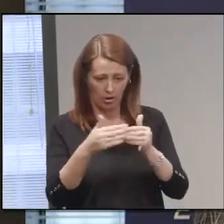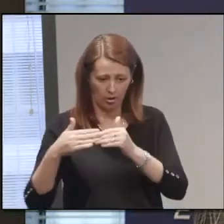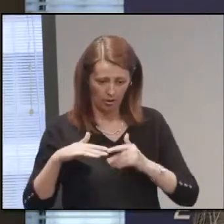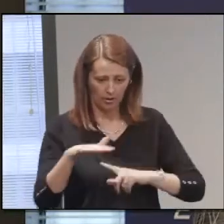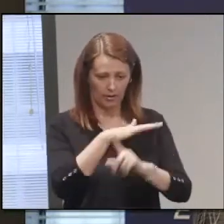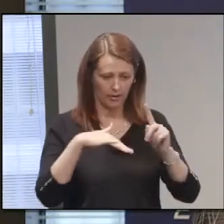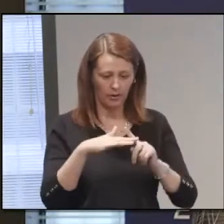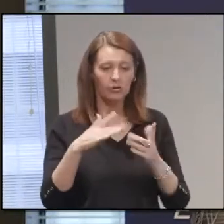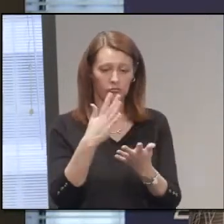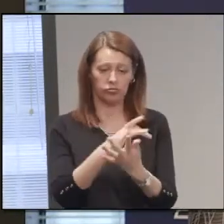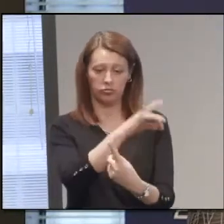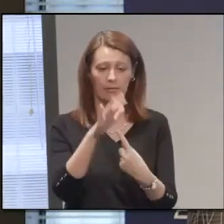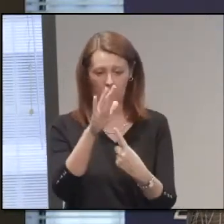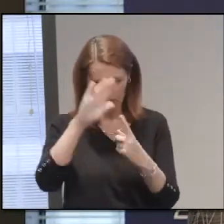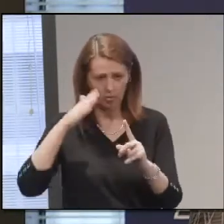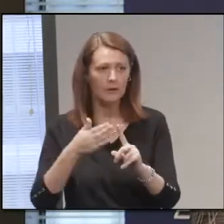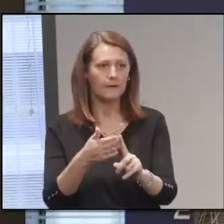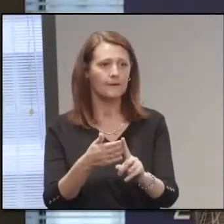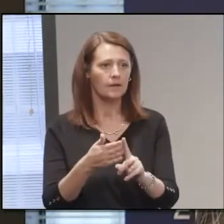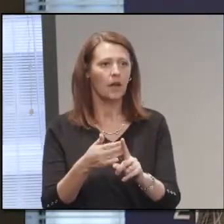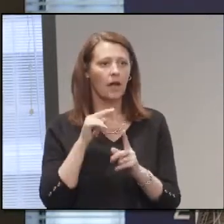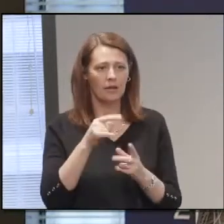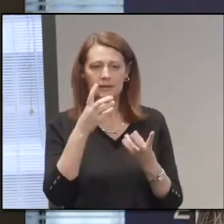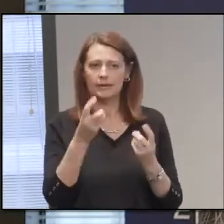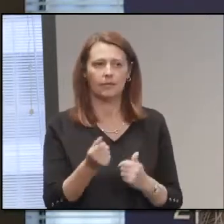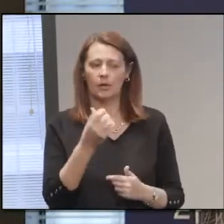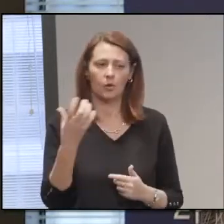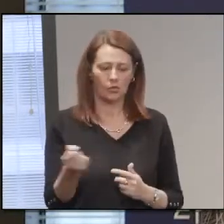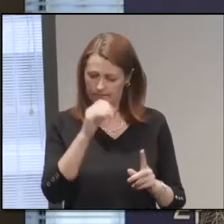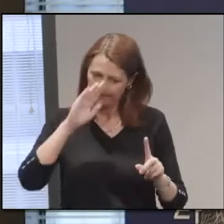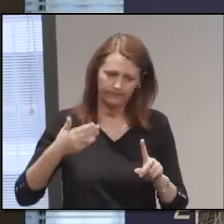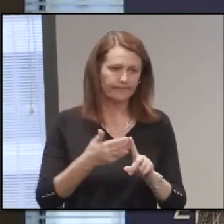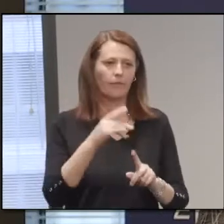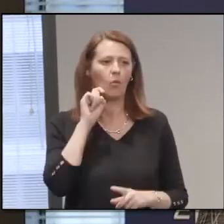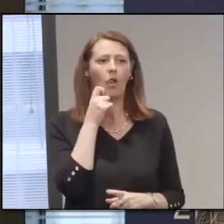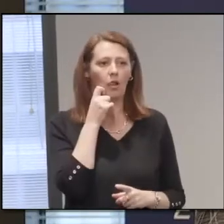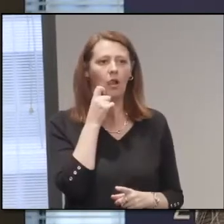is the priority, and it's something that we absolutely move towards before we do risk